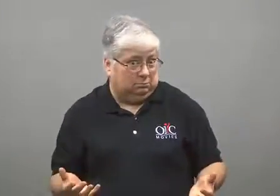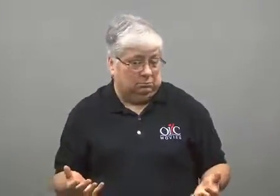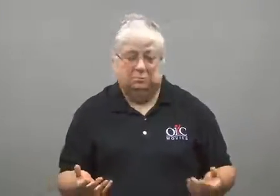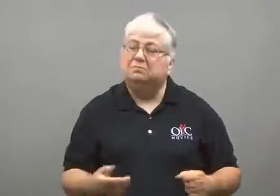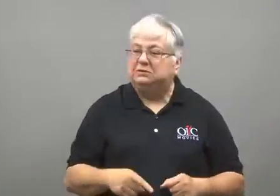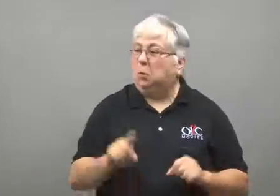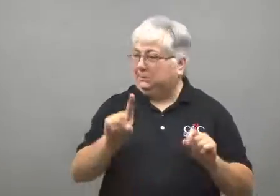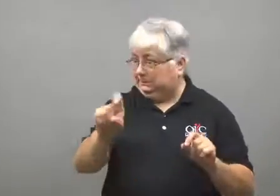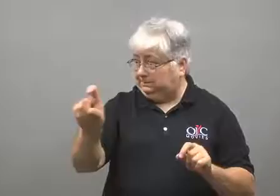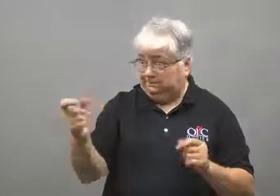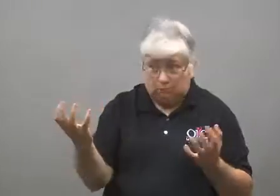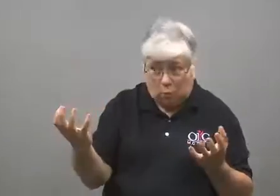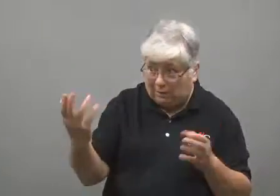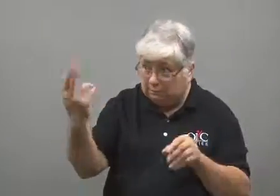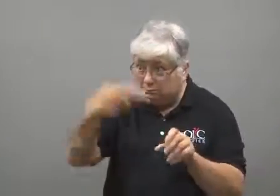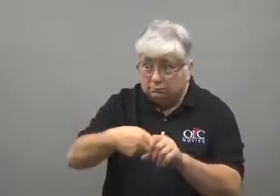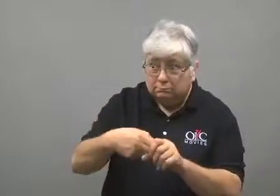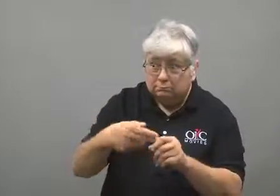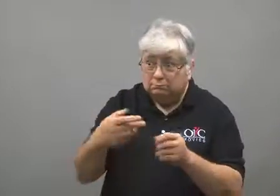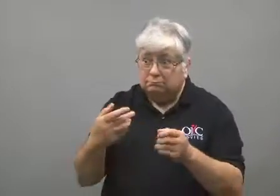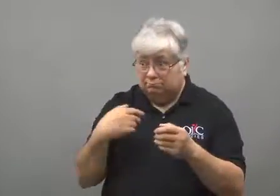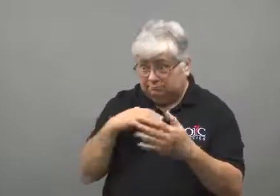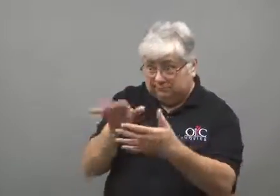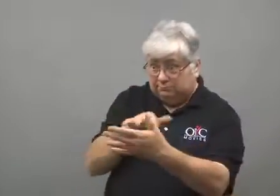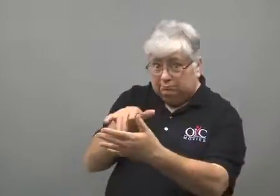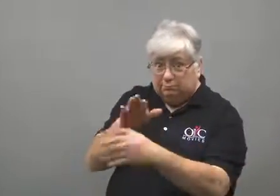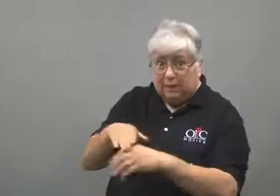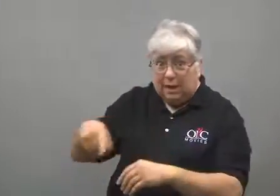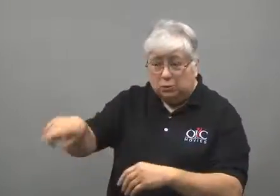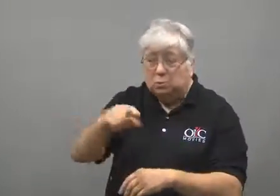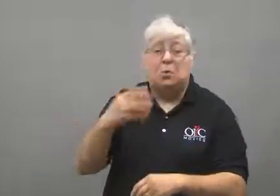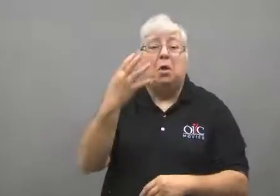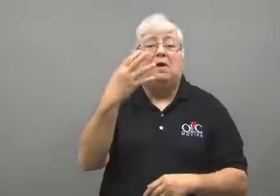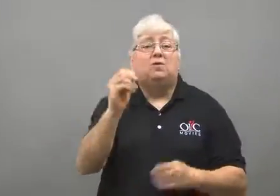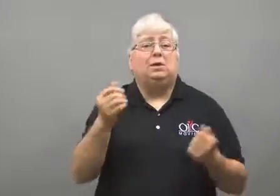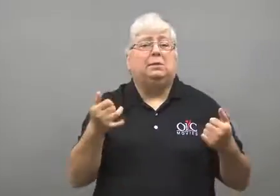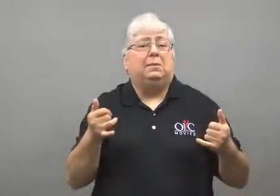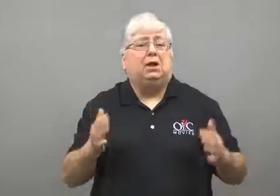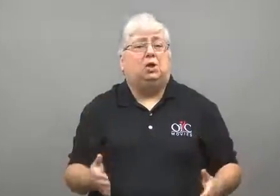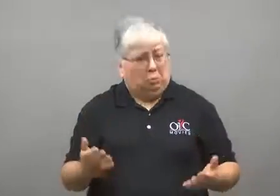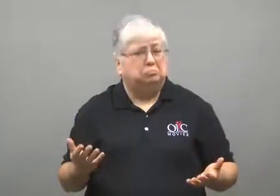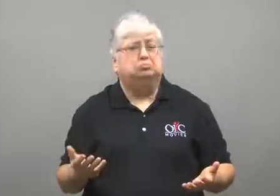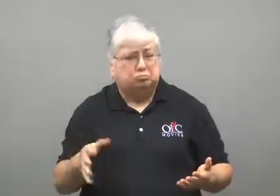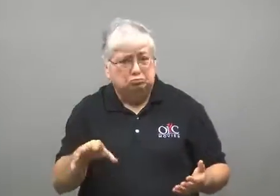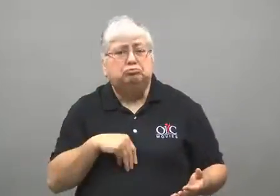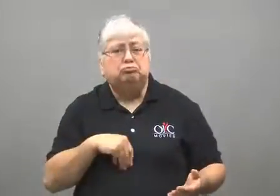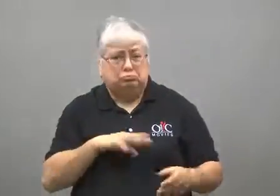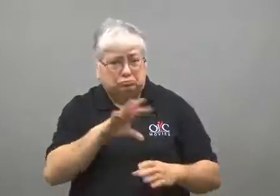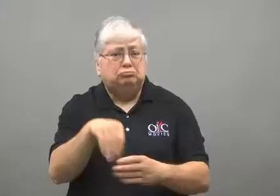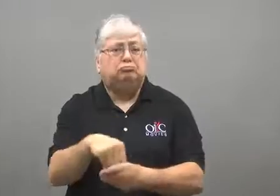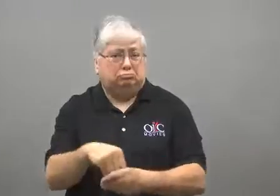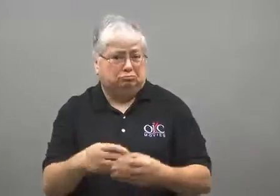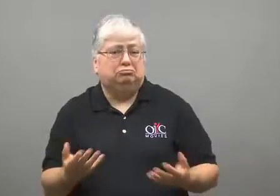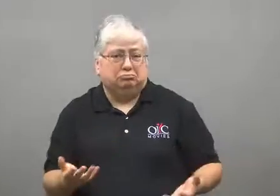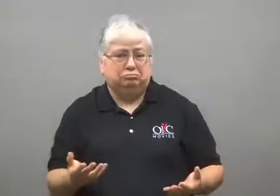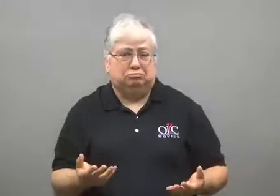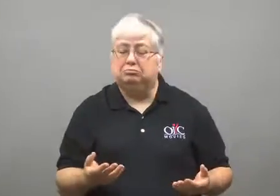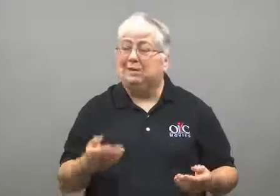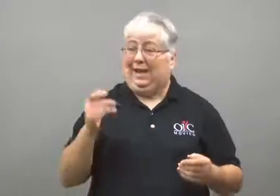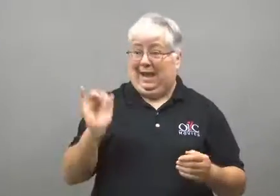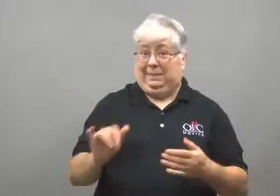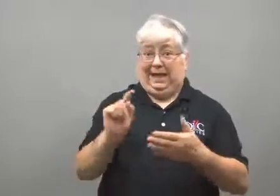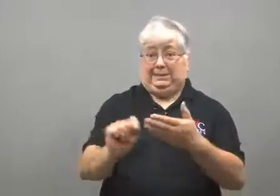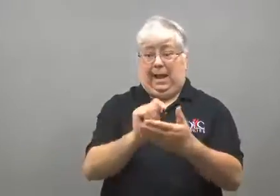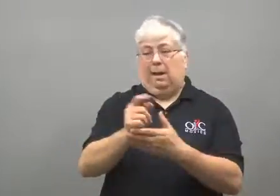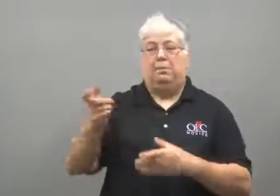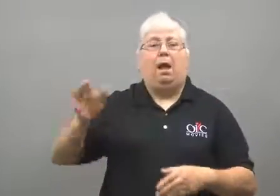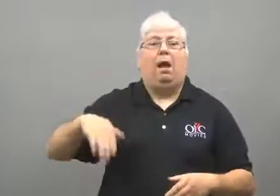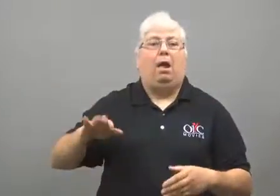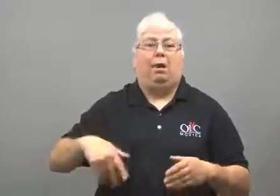40 players were willing participants in the study.